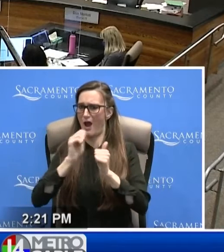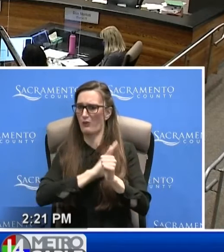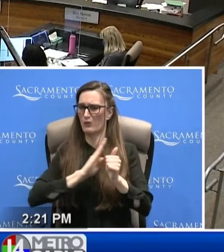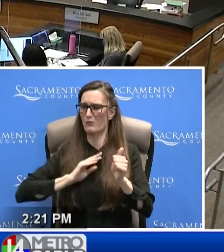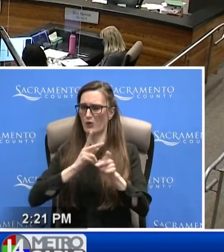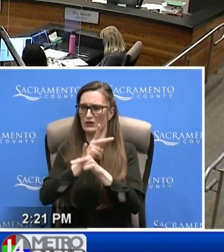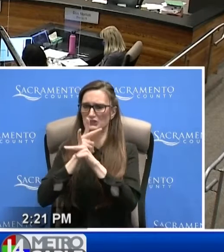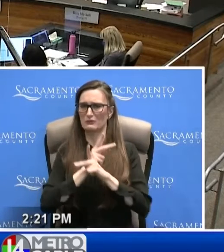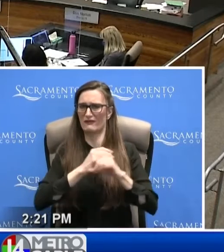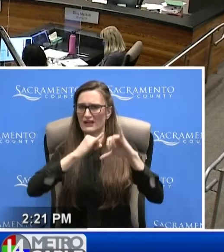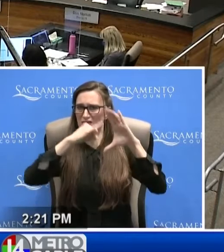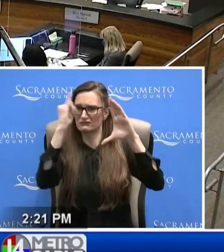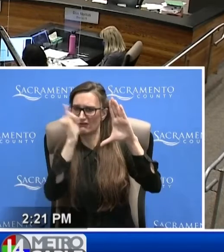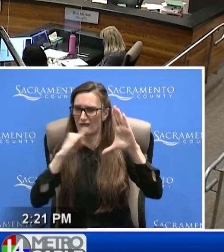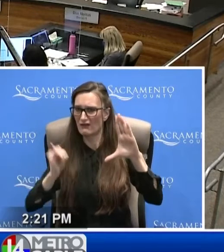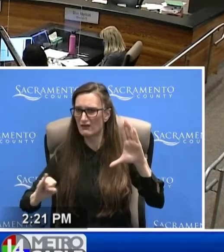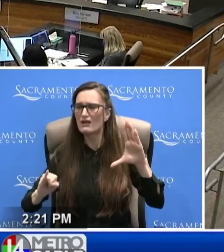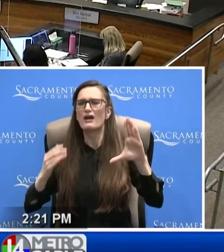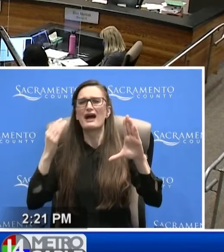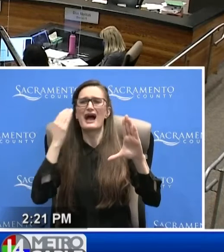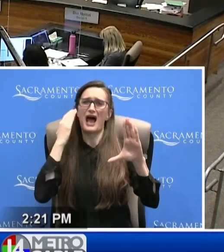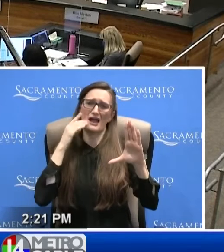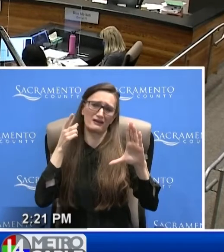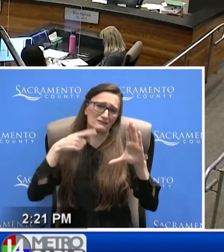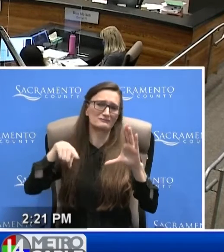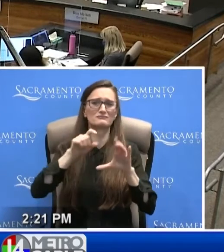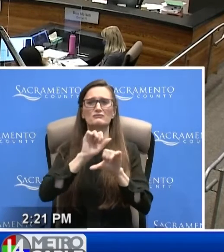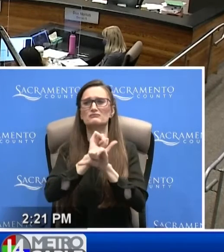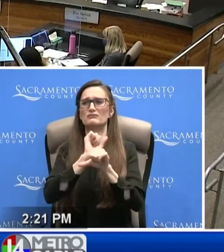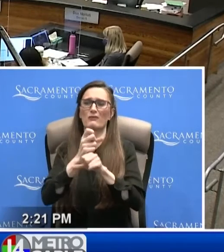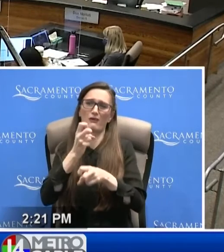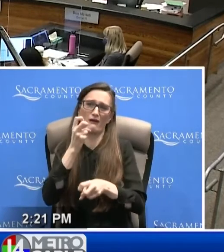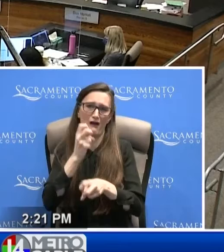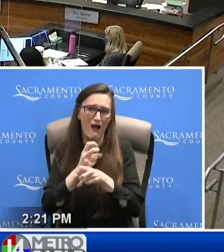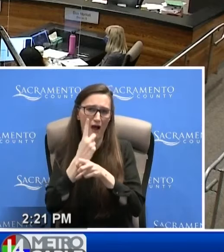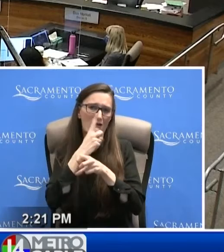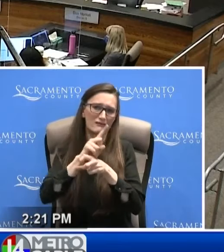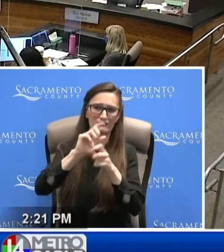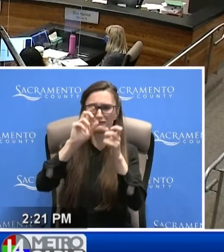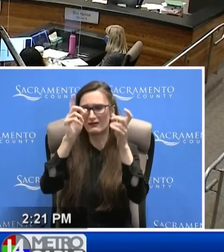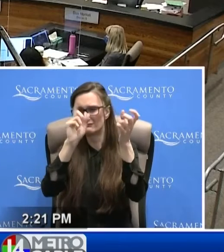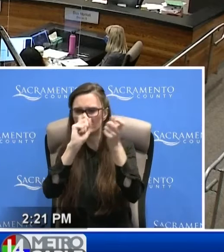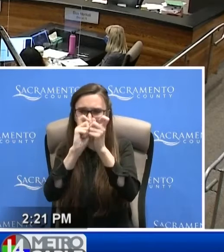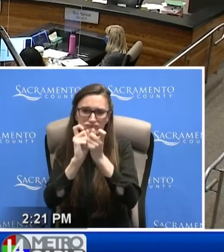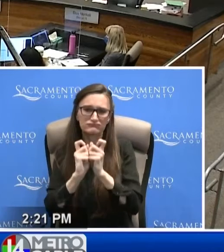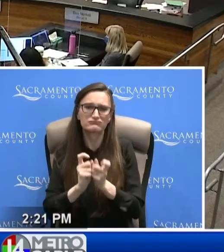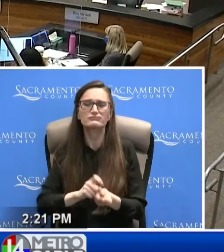I know that there is a lot of hard work that comes with mapping and making these these decisions.